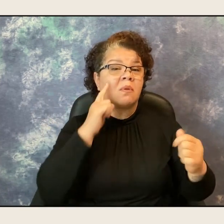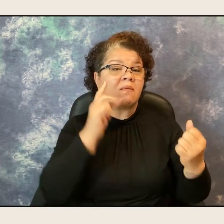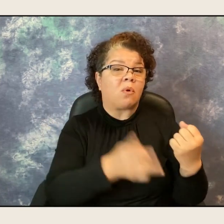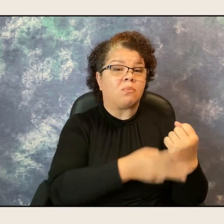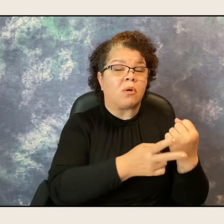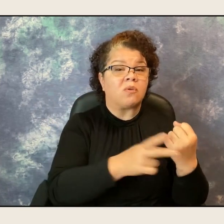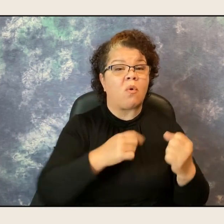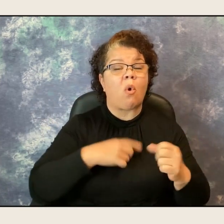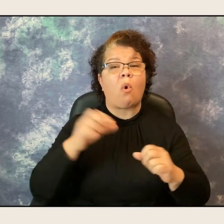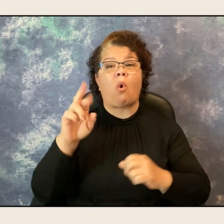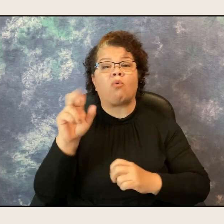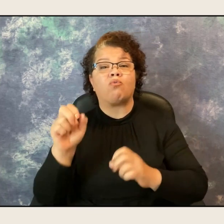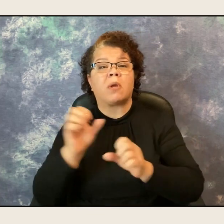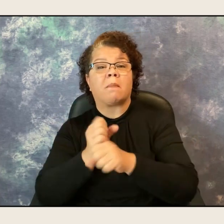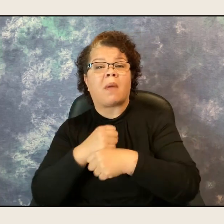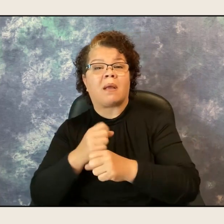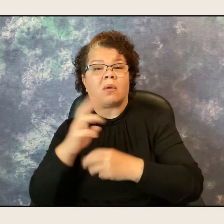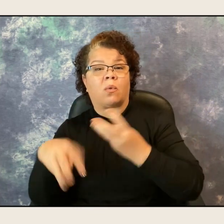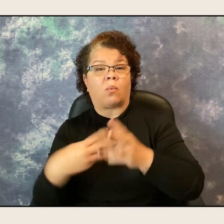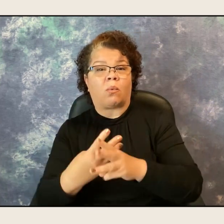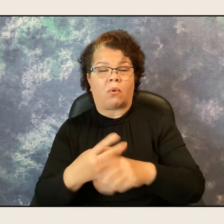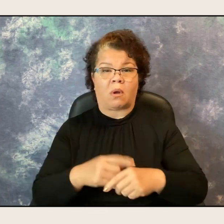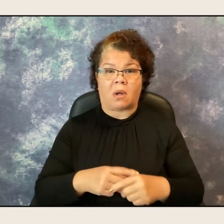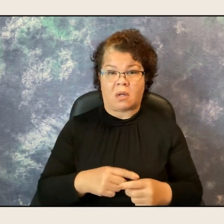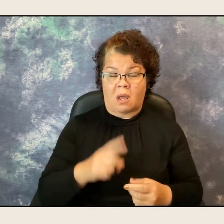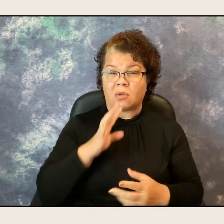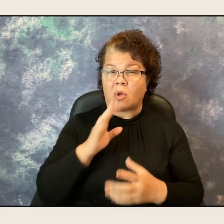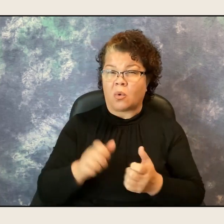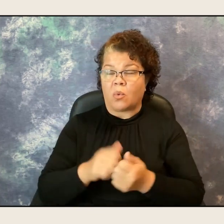who talks about losing. We're losing.